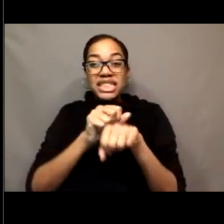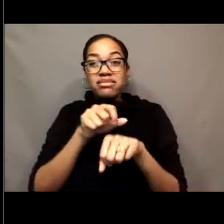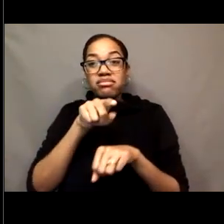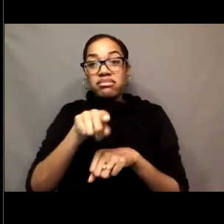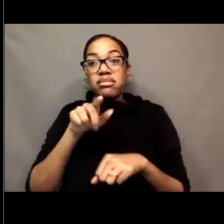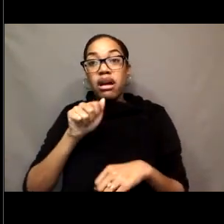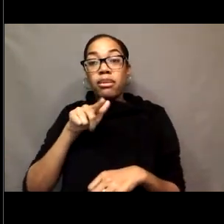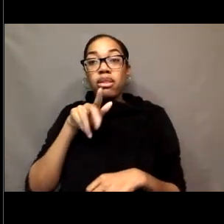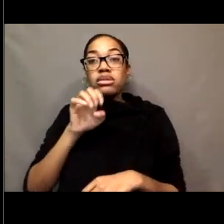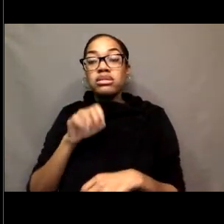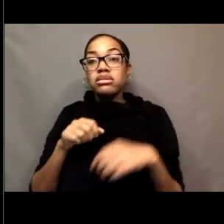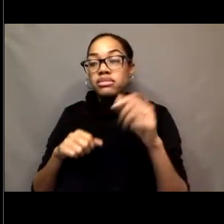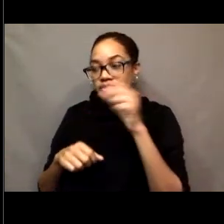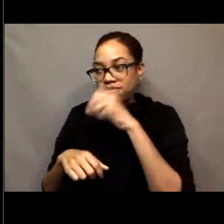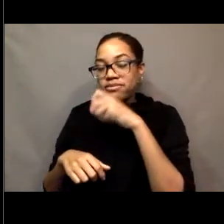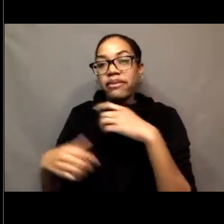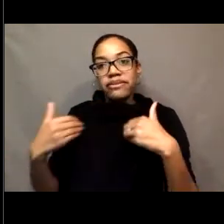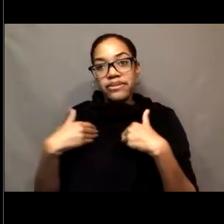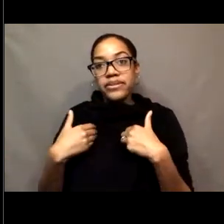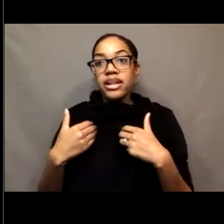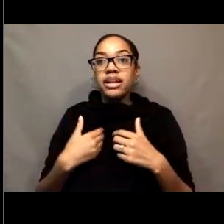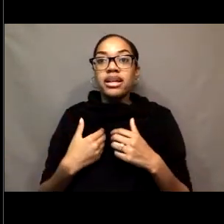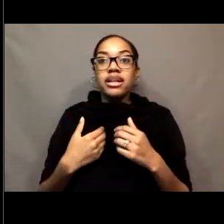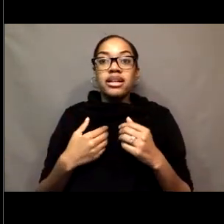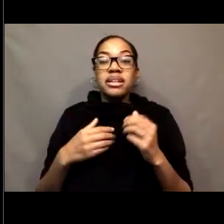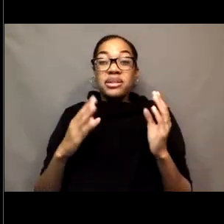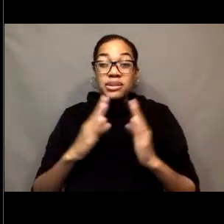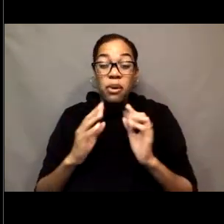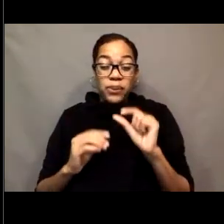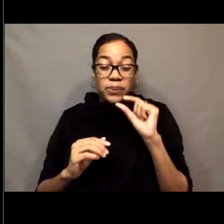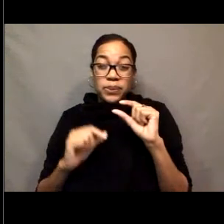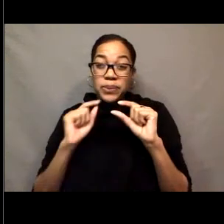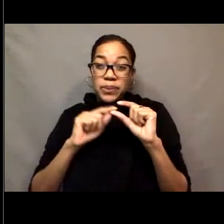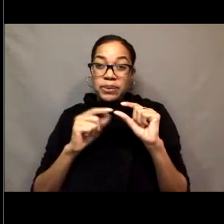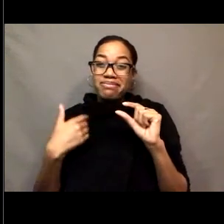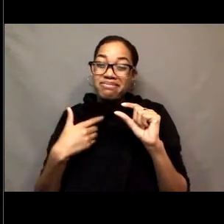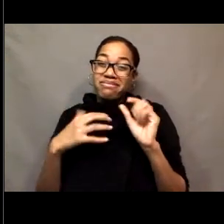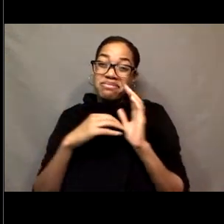And you know, the small abalone are more vulnerable to predators than the big abalone.